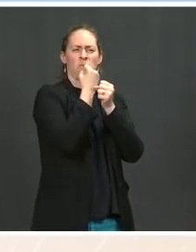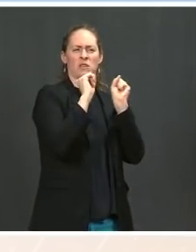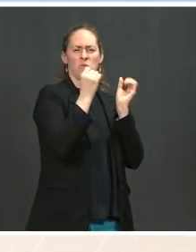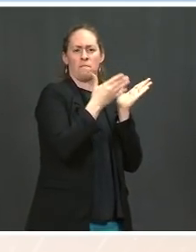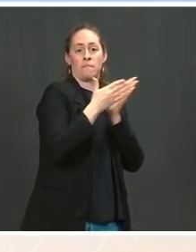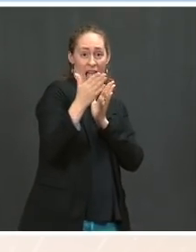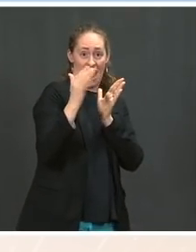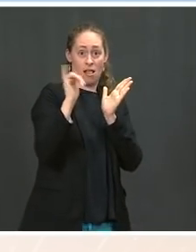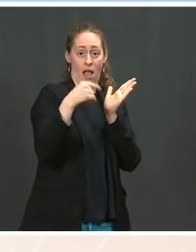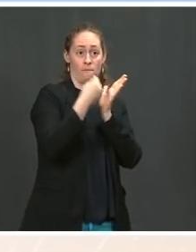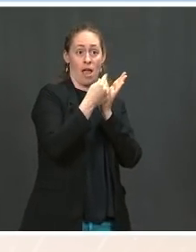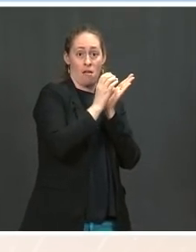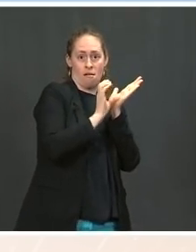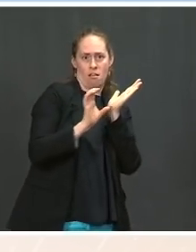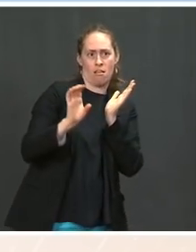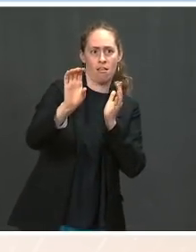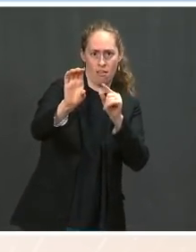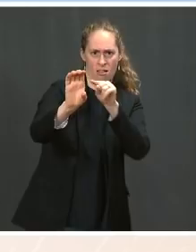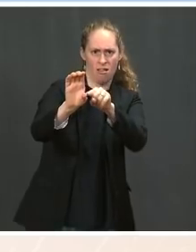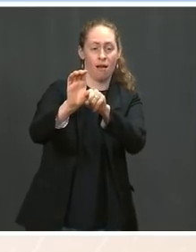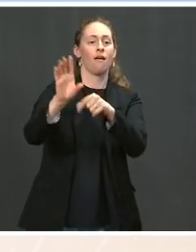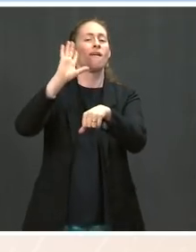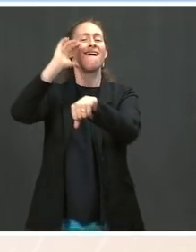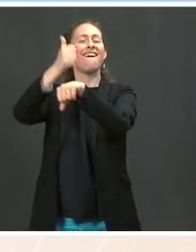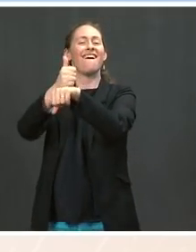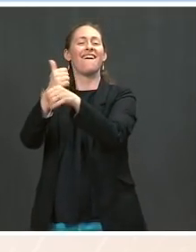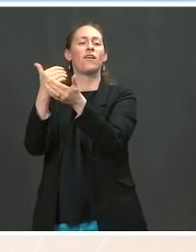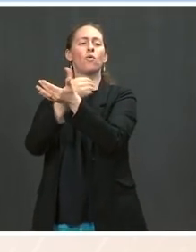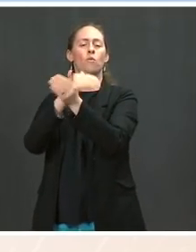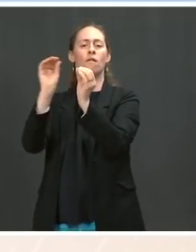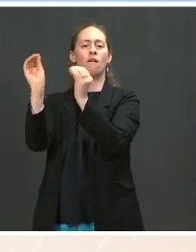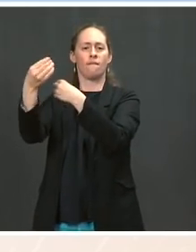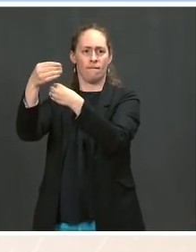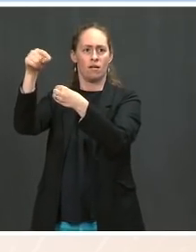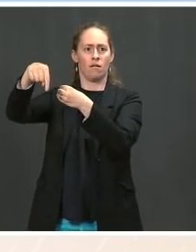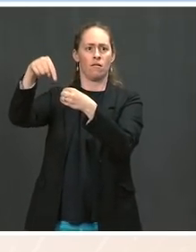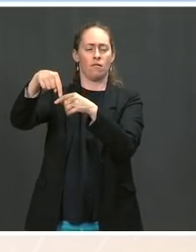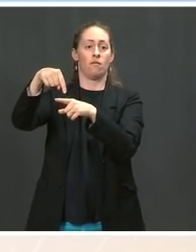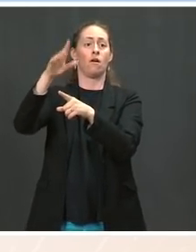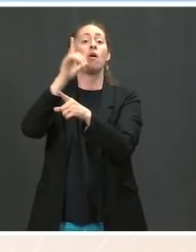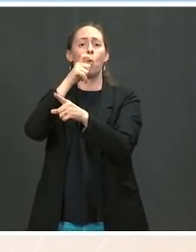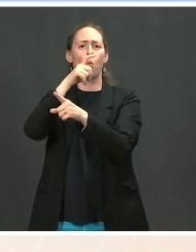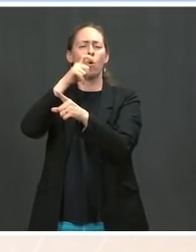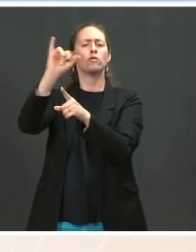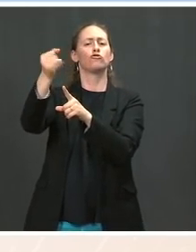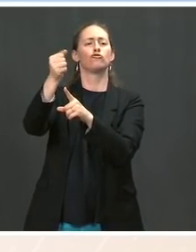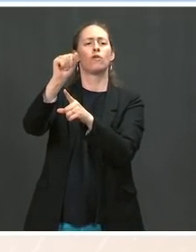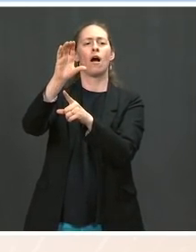by the inaugural Chief Recovery Officer, Jacob Leibenluft, will be focused on efficiently establishing